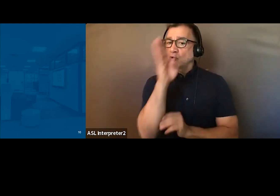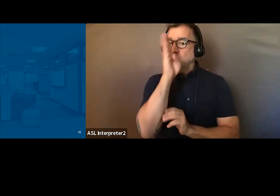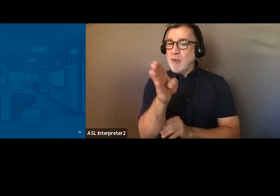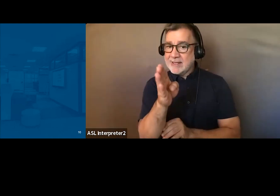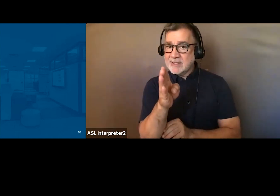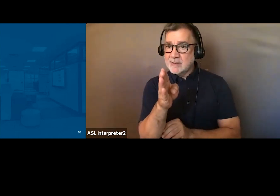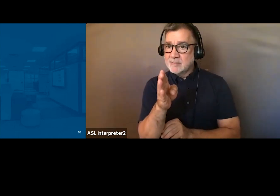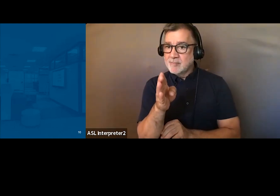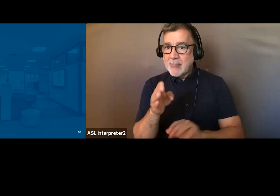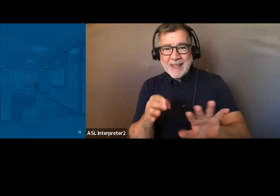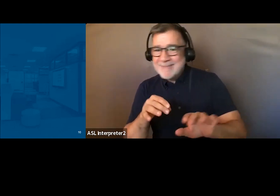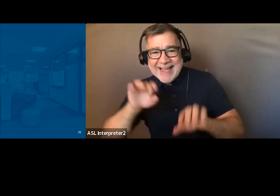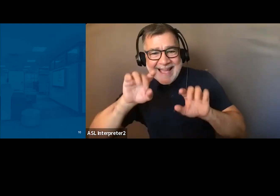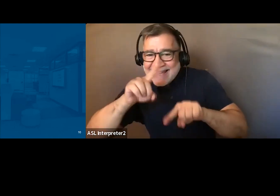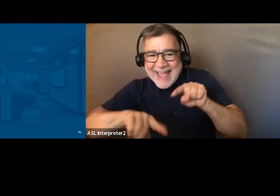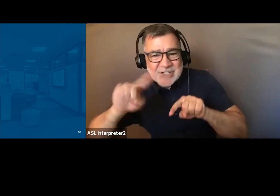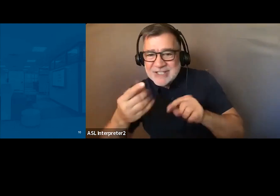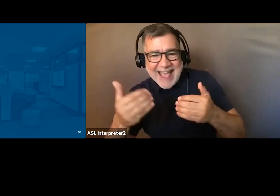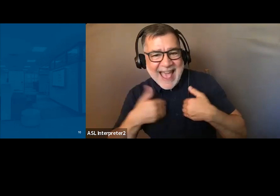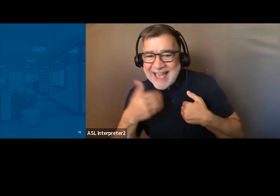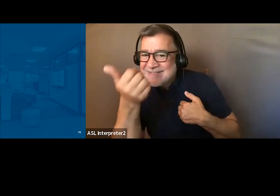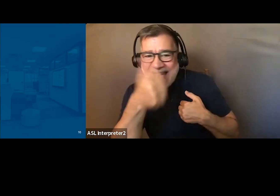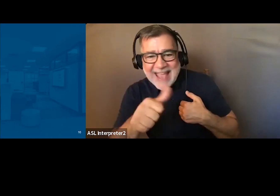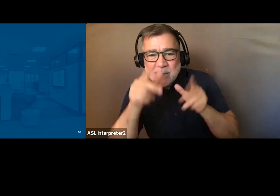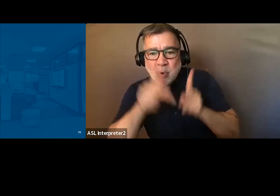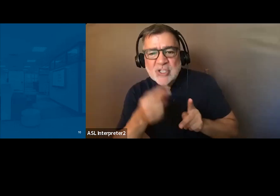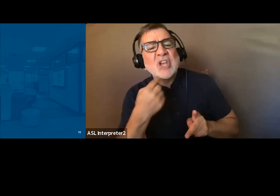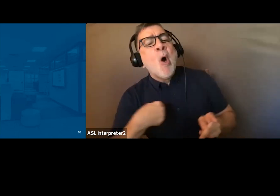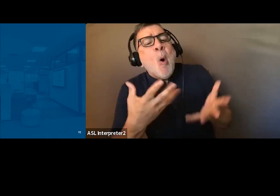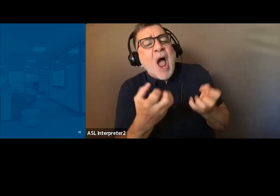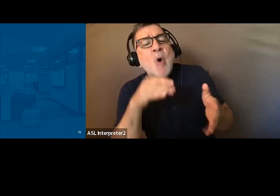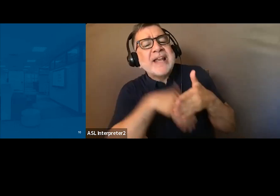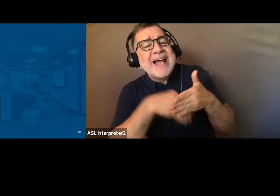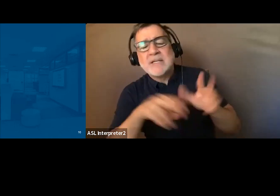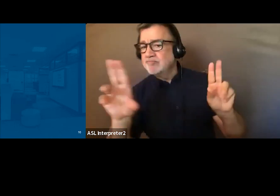I need access. I'm an ordering official." It has to come from the appropriate level of authority from your organization.